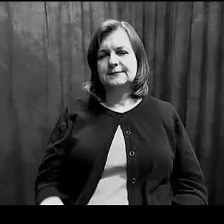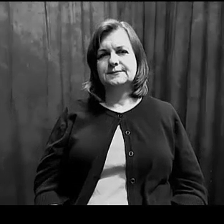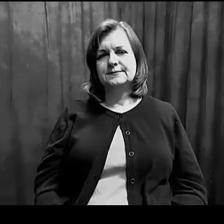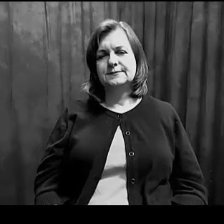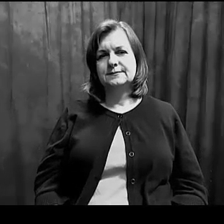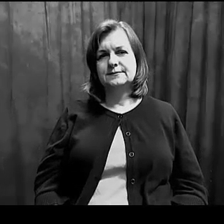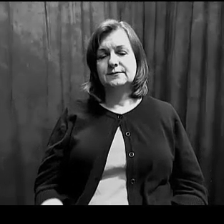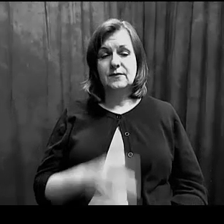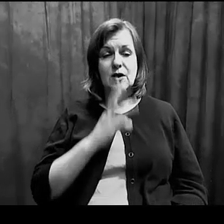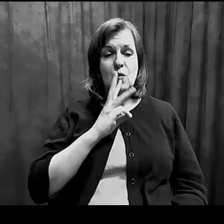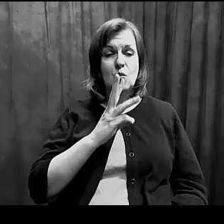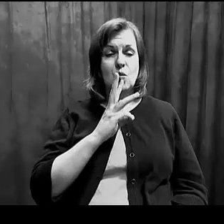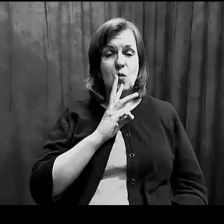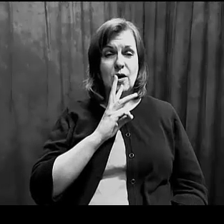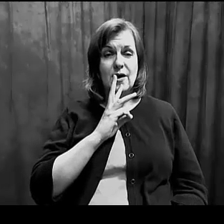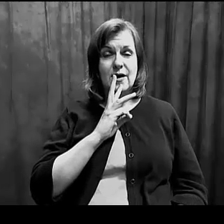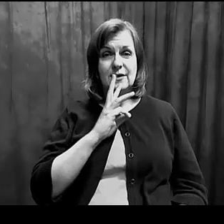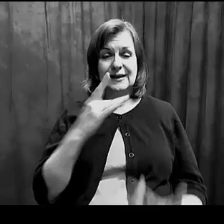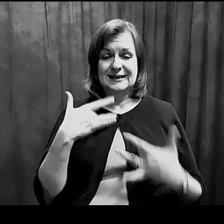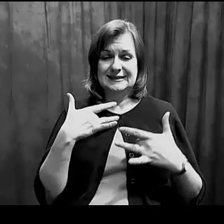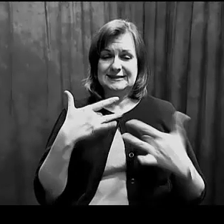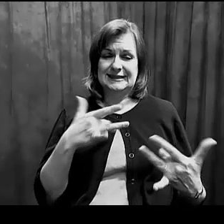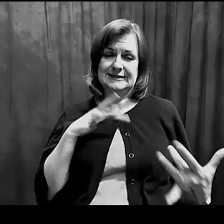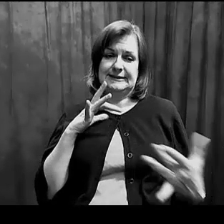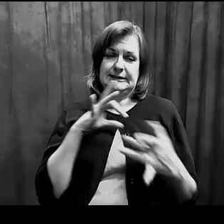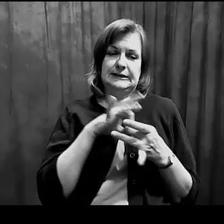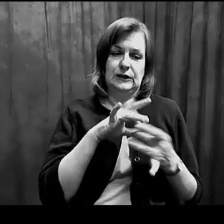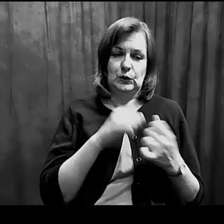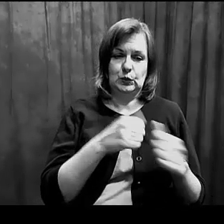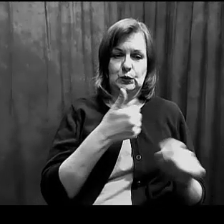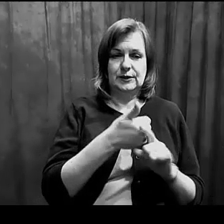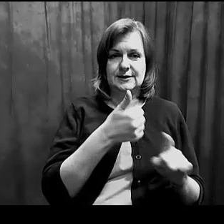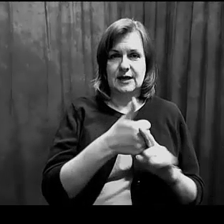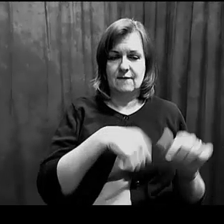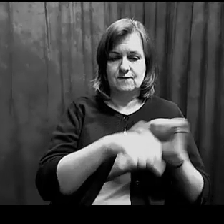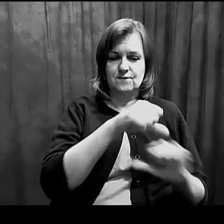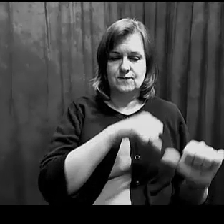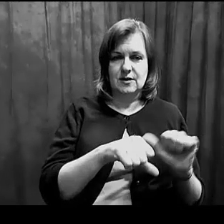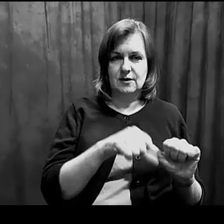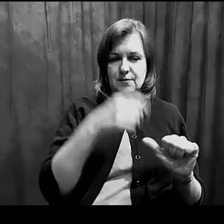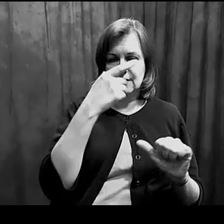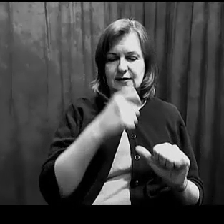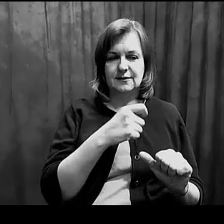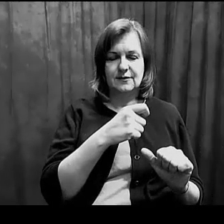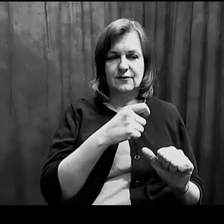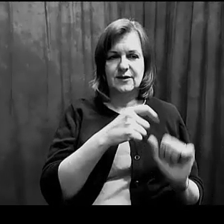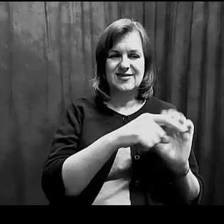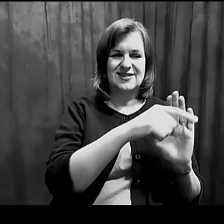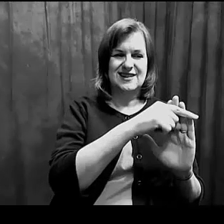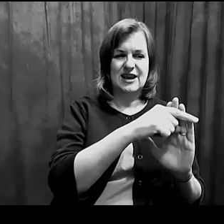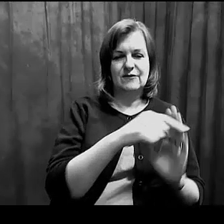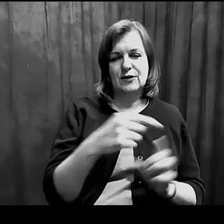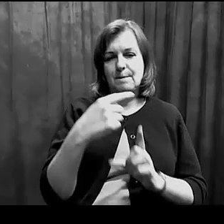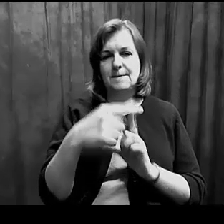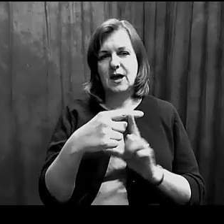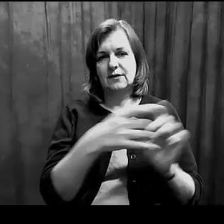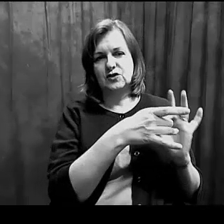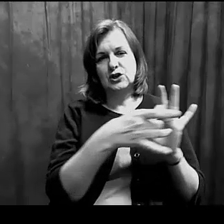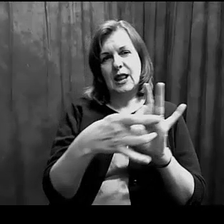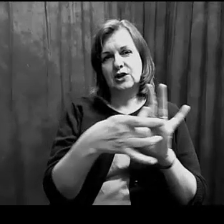the desire for water to stick to itself is extremely high because of the positive and negative